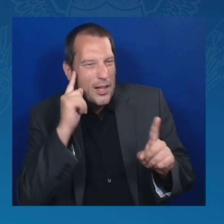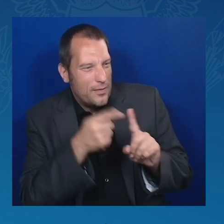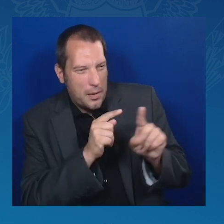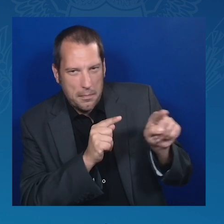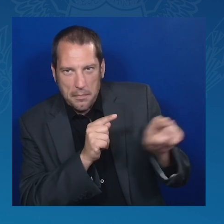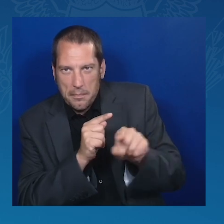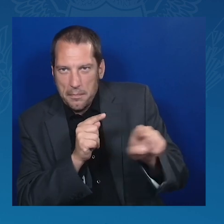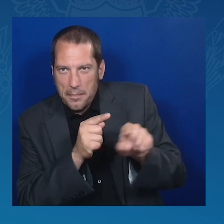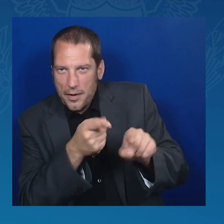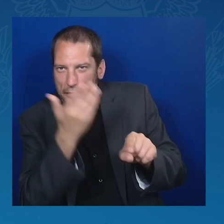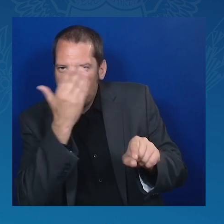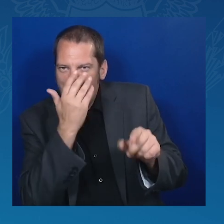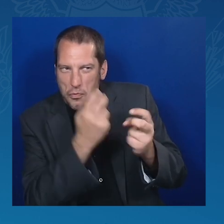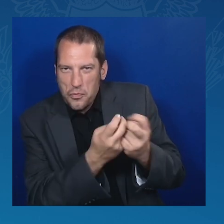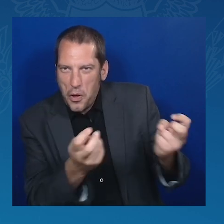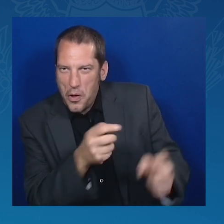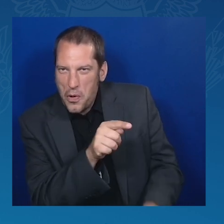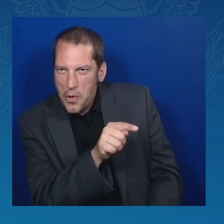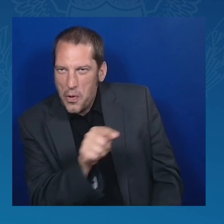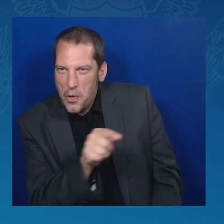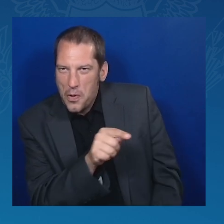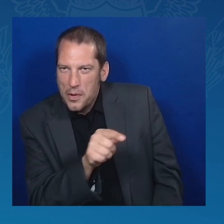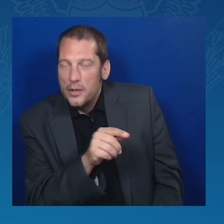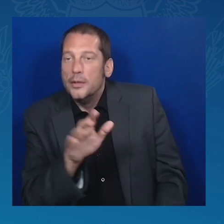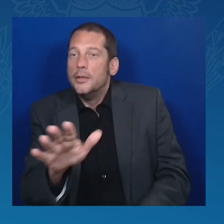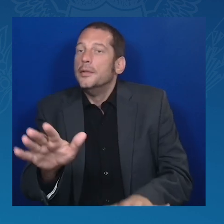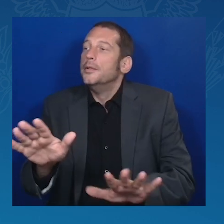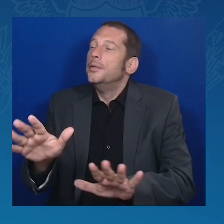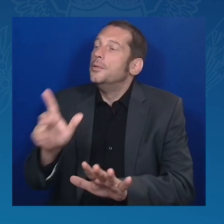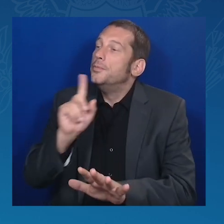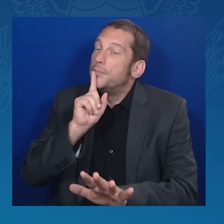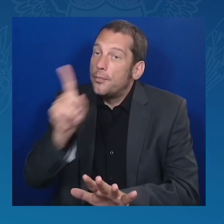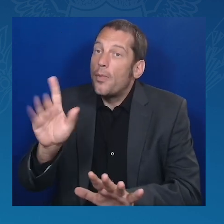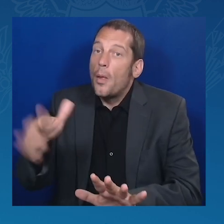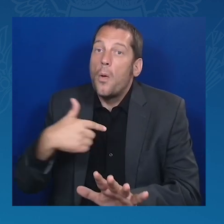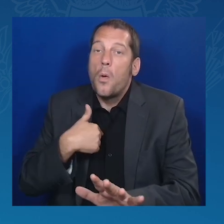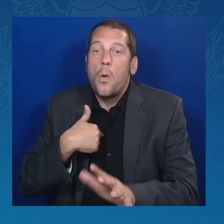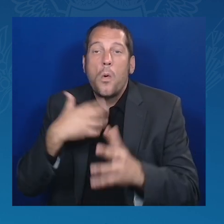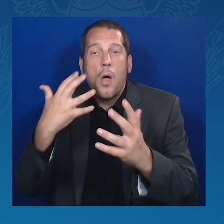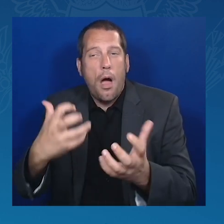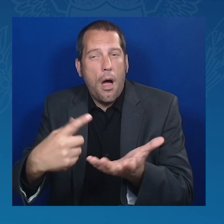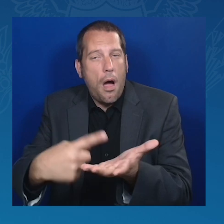But actually I wanted to talk a little bit about, when I first met you was actually in Los Angeles,